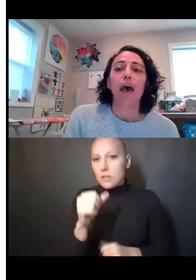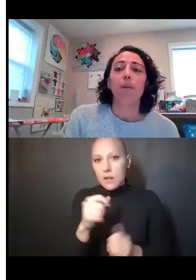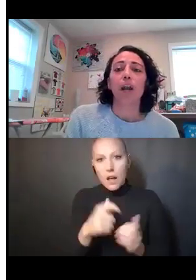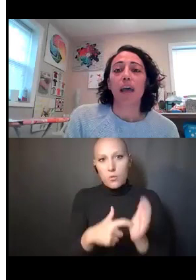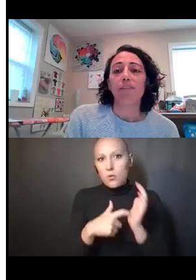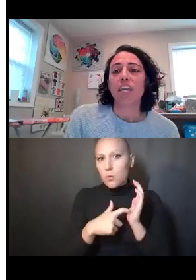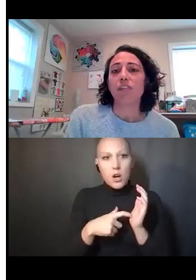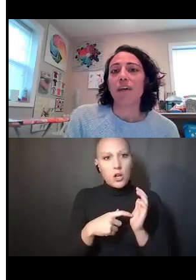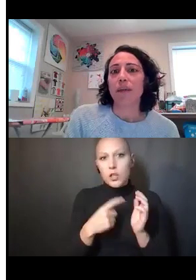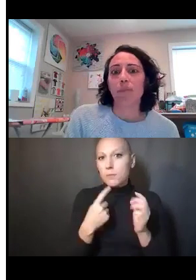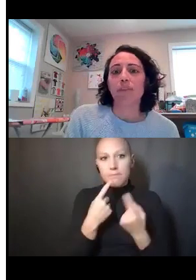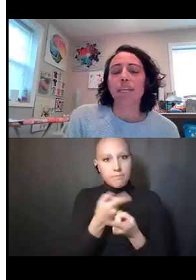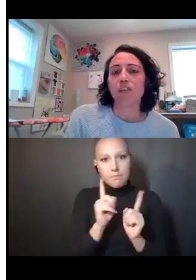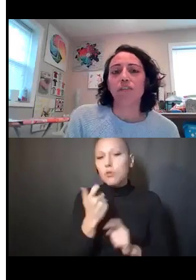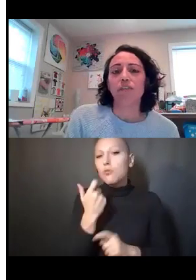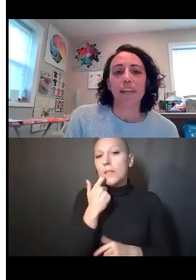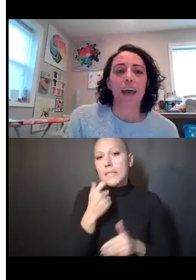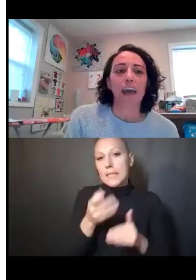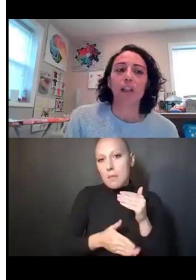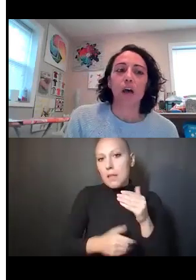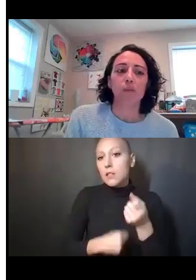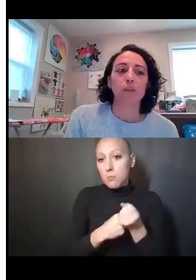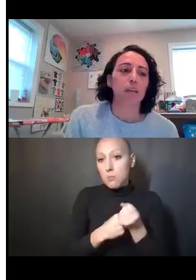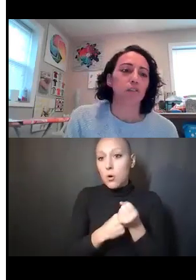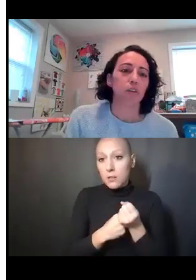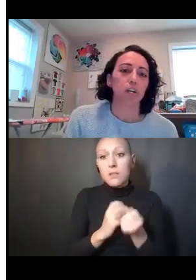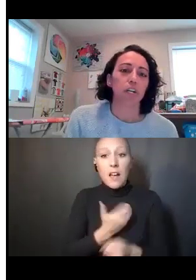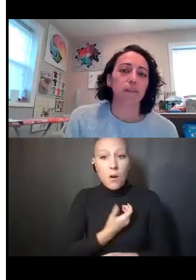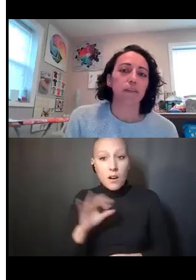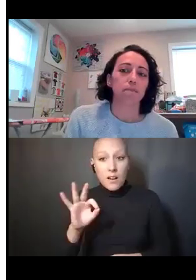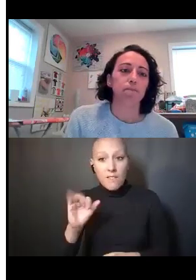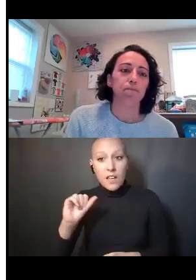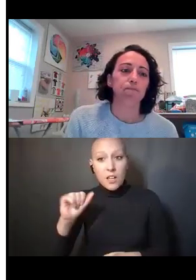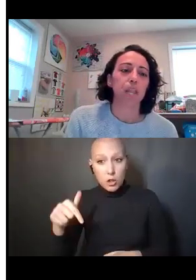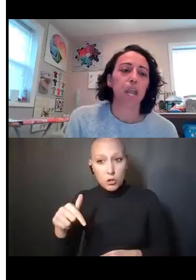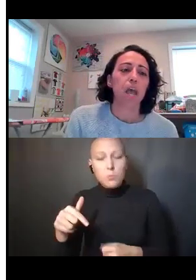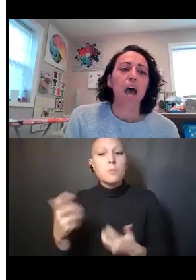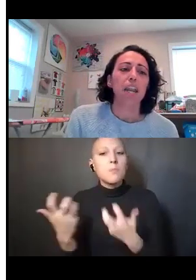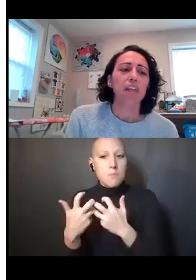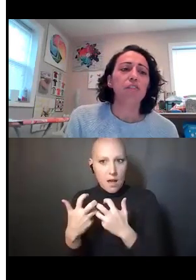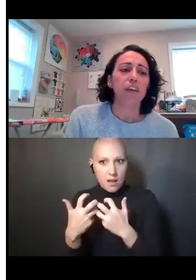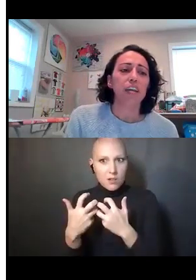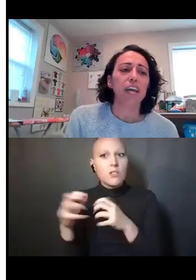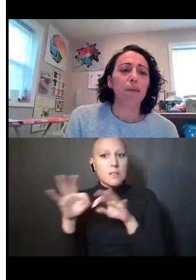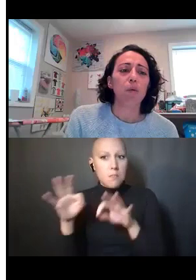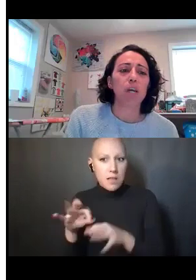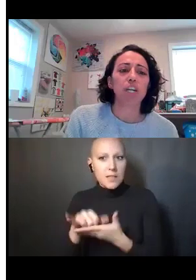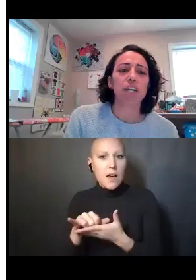and our FAQs have been updated to reflect that, along with the instructions. Another very common question